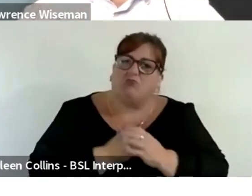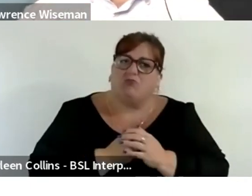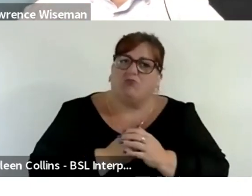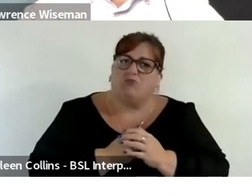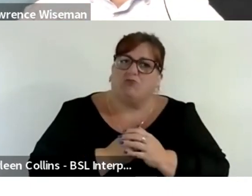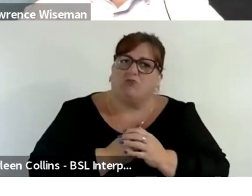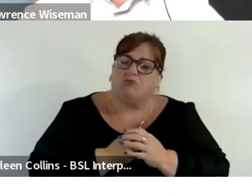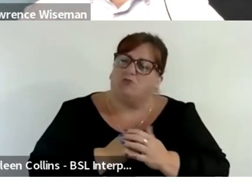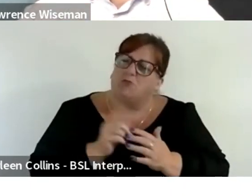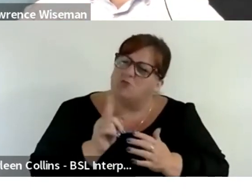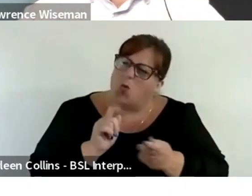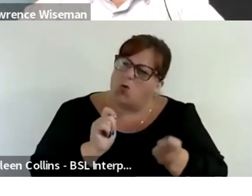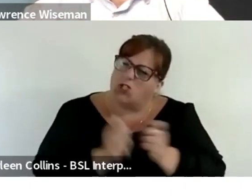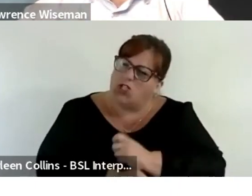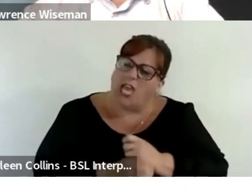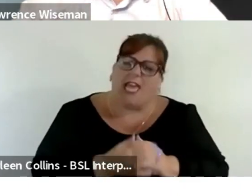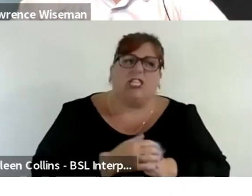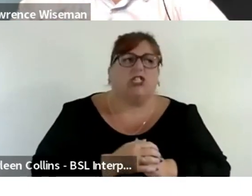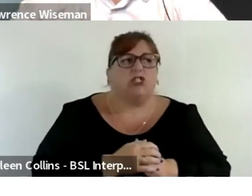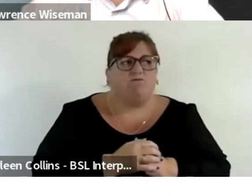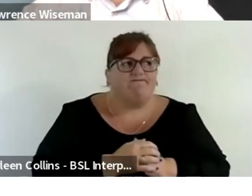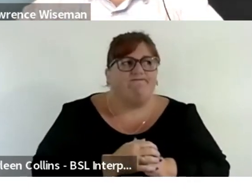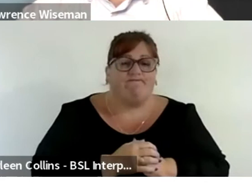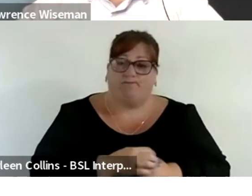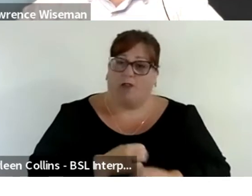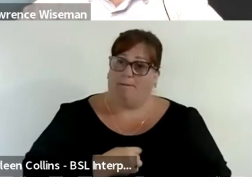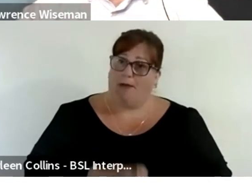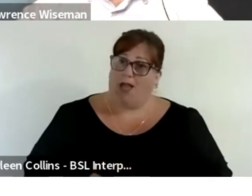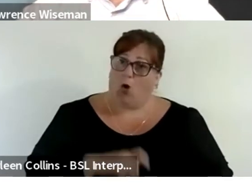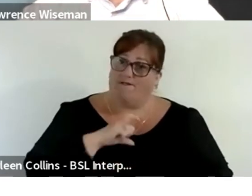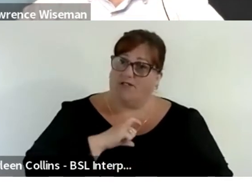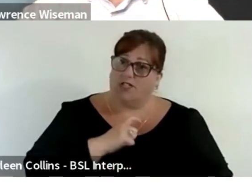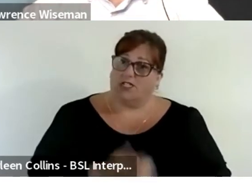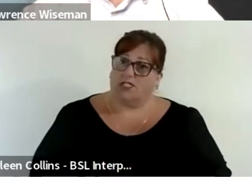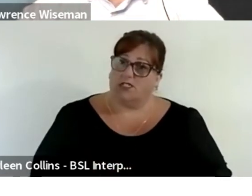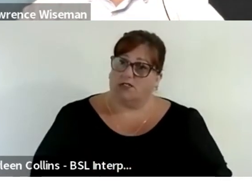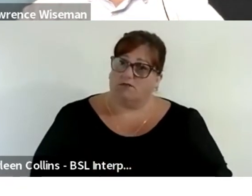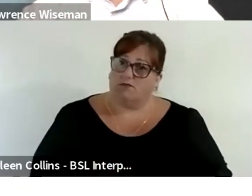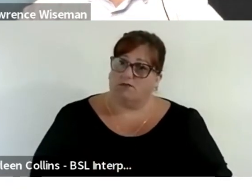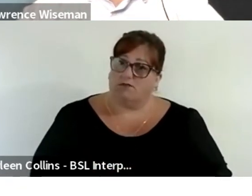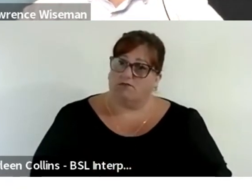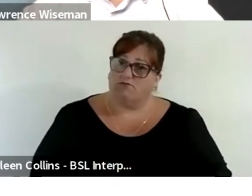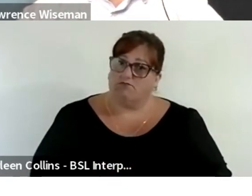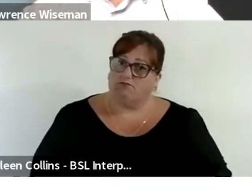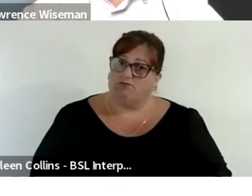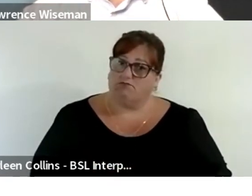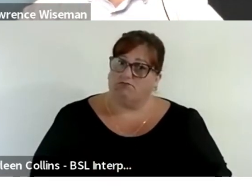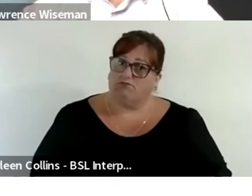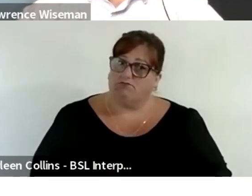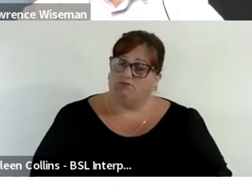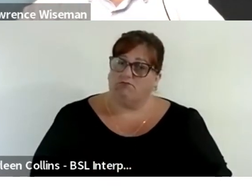Part of that comes with seniority. I'm at a stage in my career now where I feel very confident sharing it.